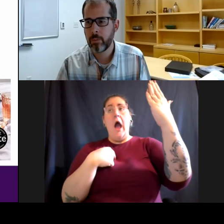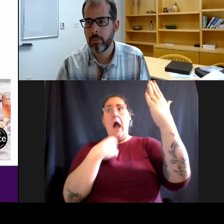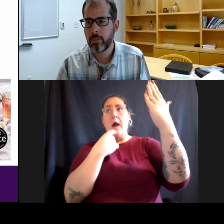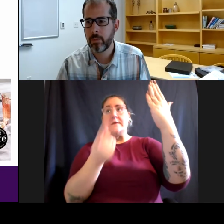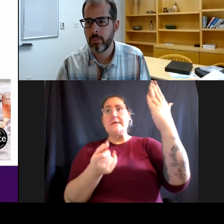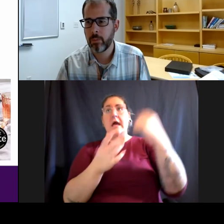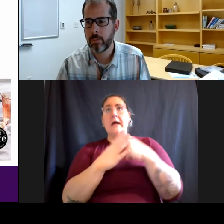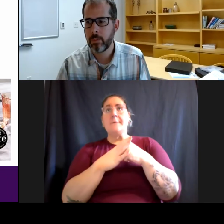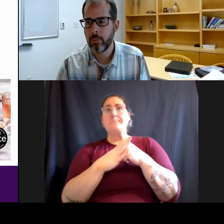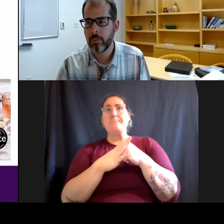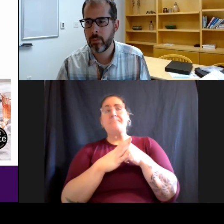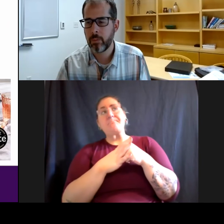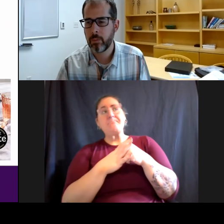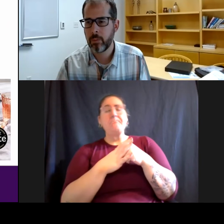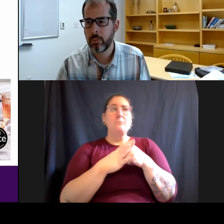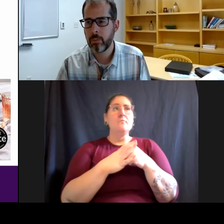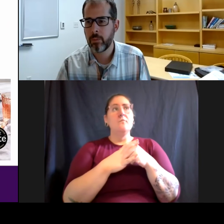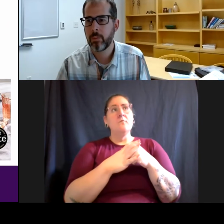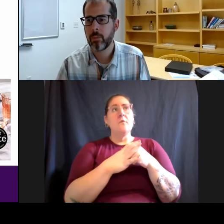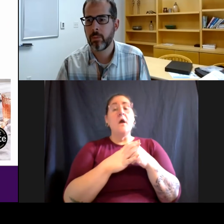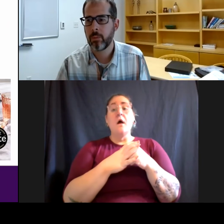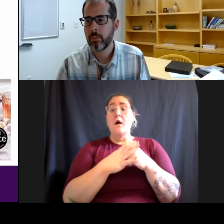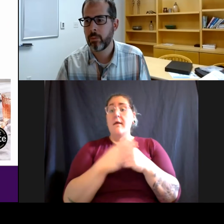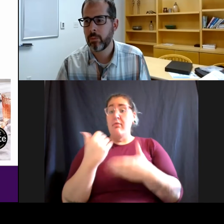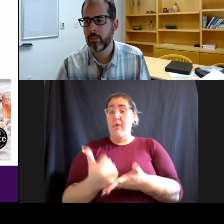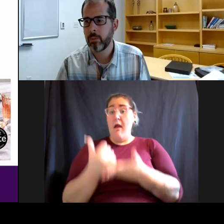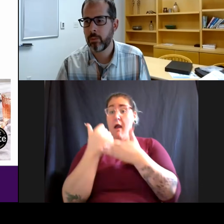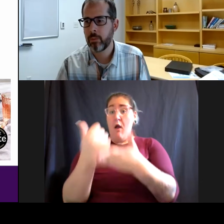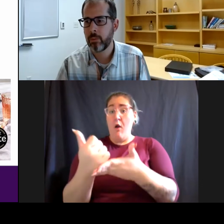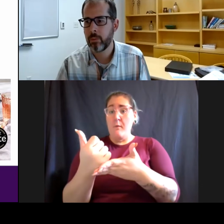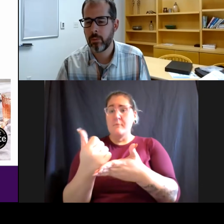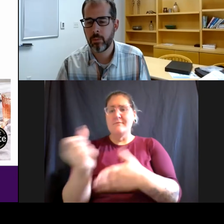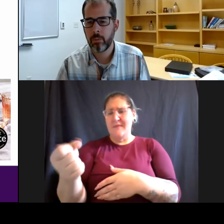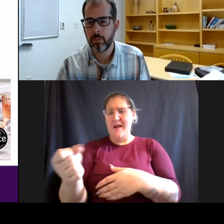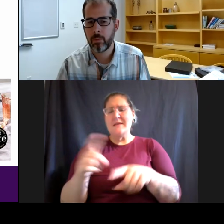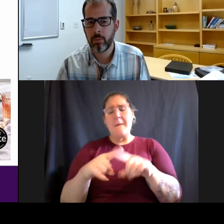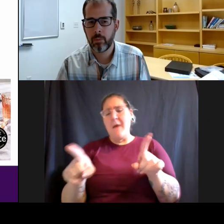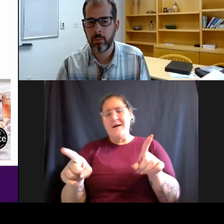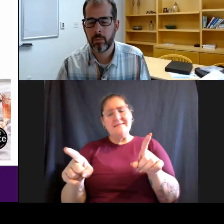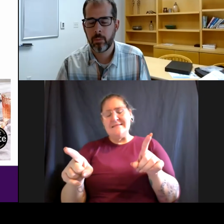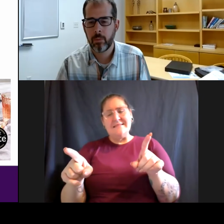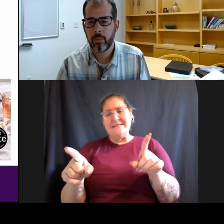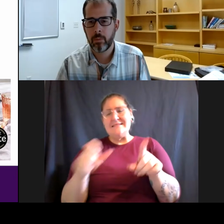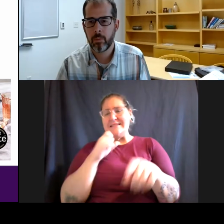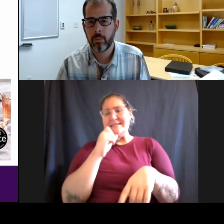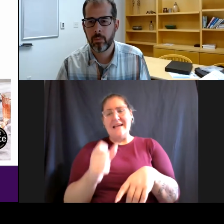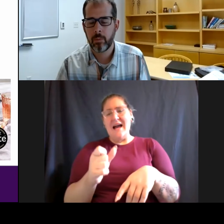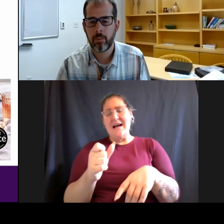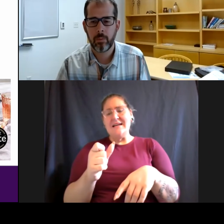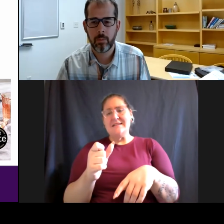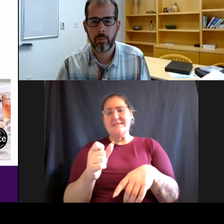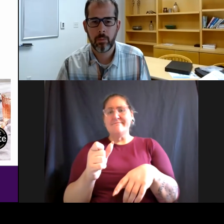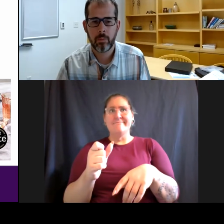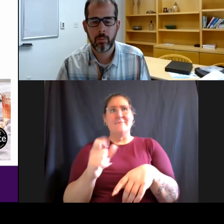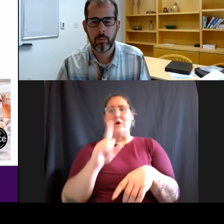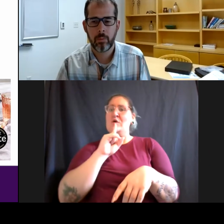Figma and Sketch, they are useful. But they are certainly not as extensive as browser-based